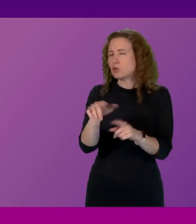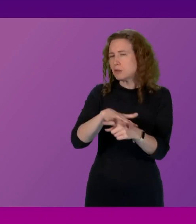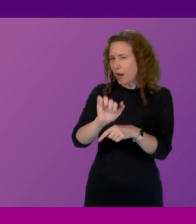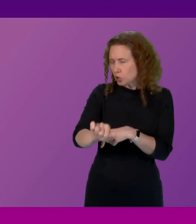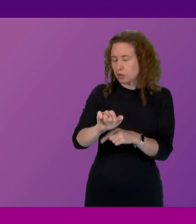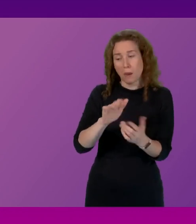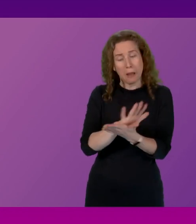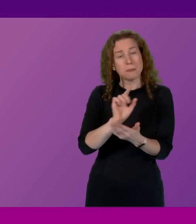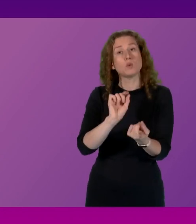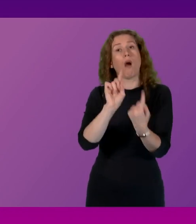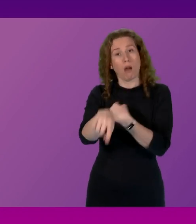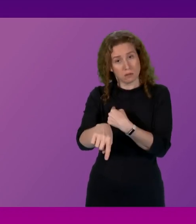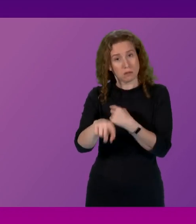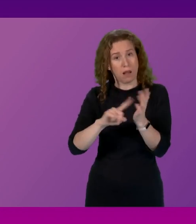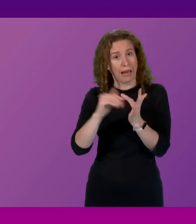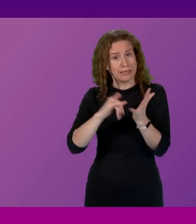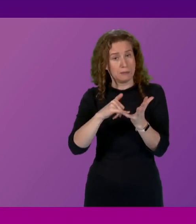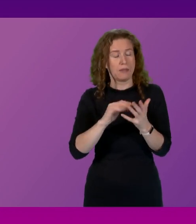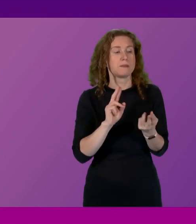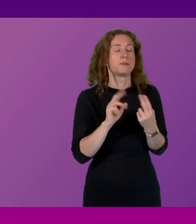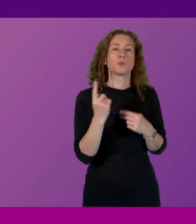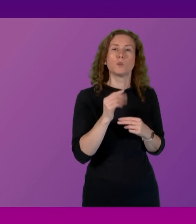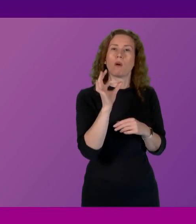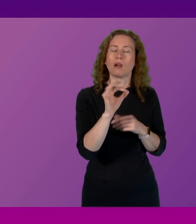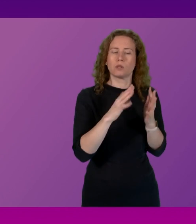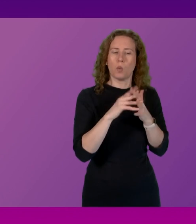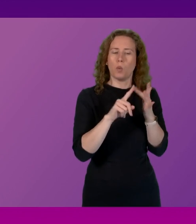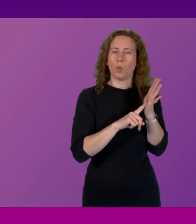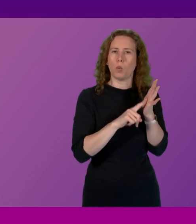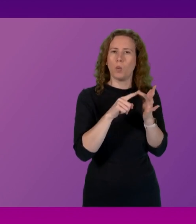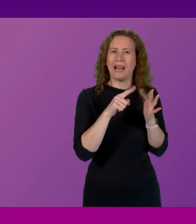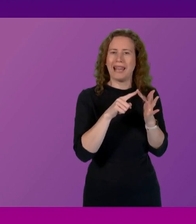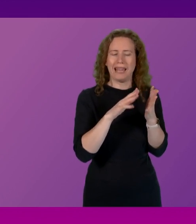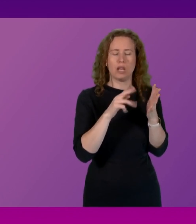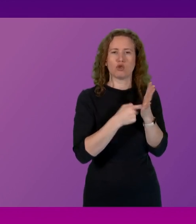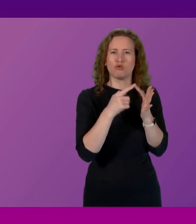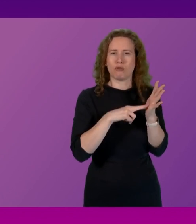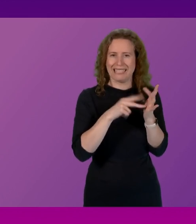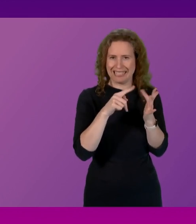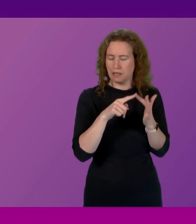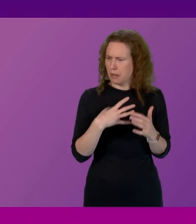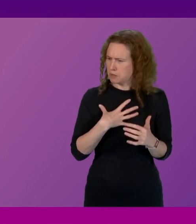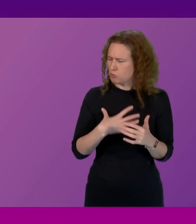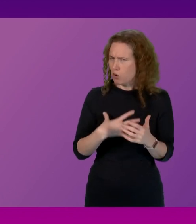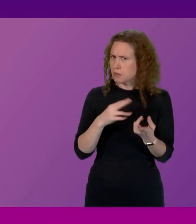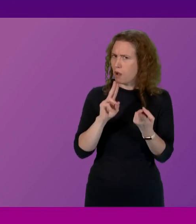with the detail. I am astonished by the First Minister’s answer, which is astonishingly complacent